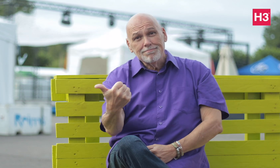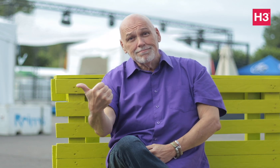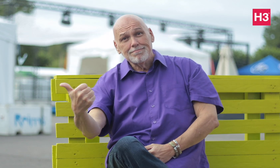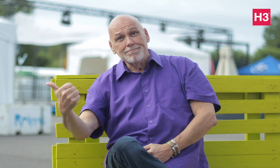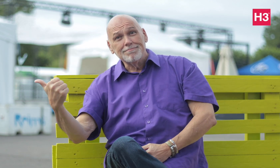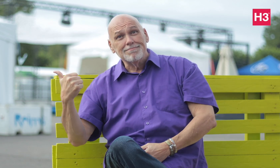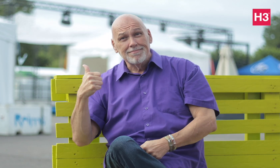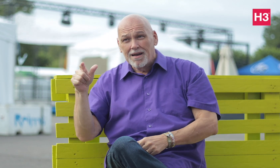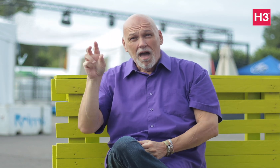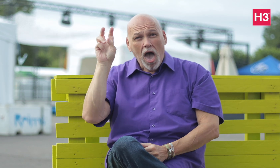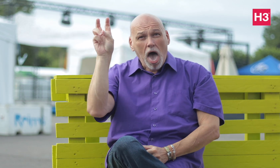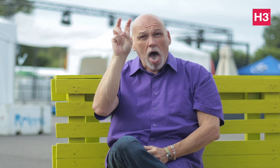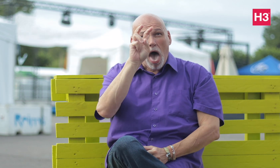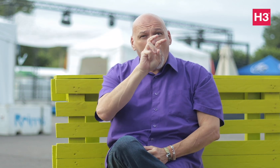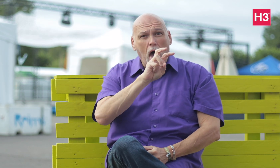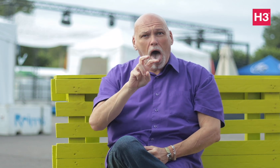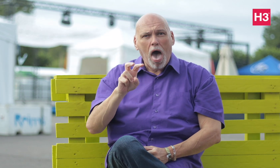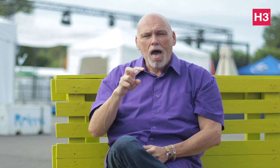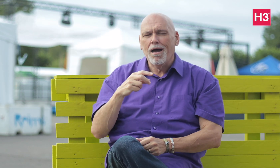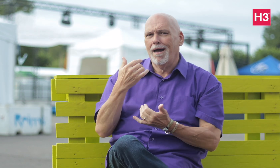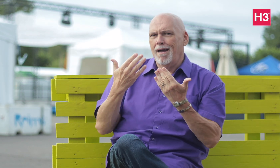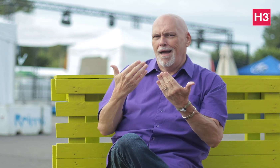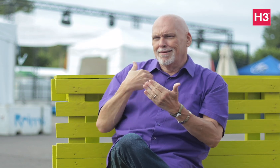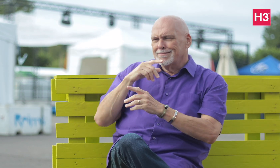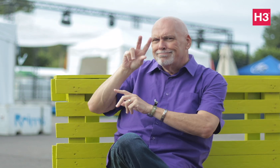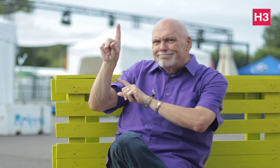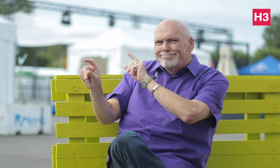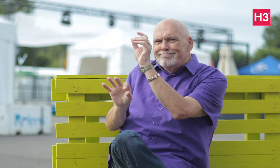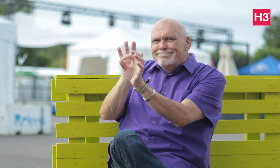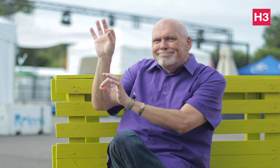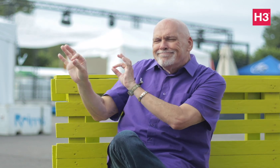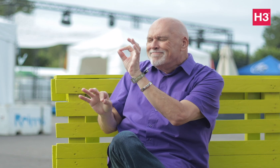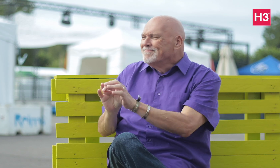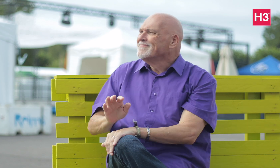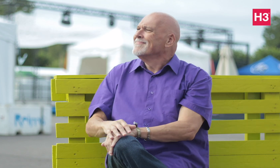I’m so curious to hear her story.